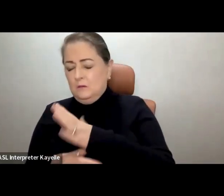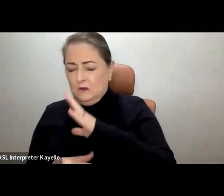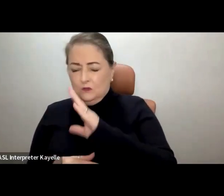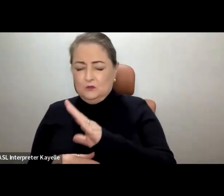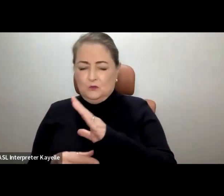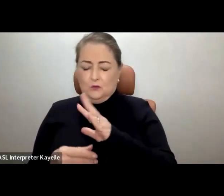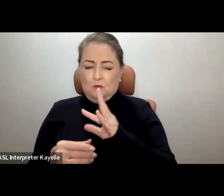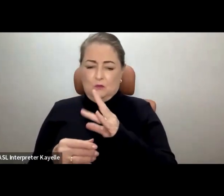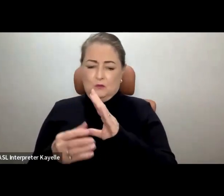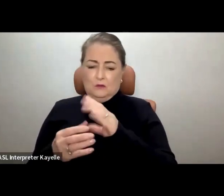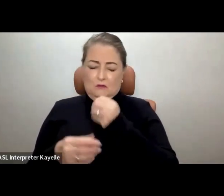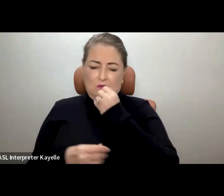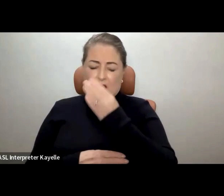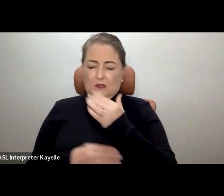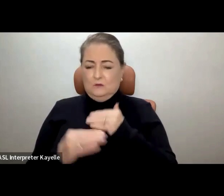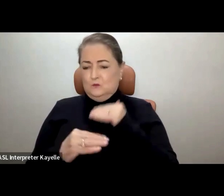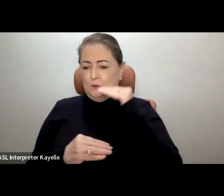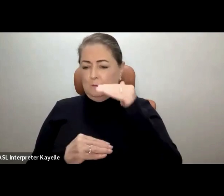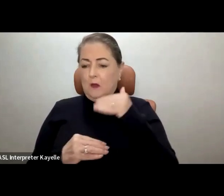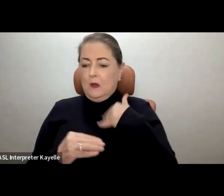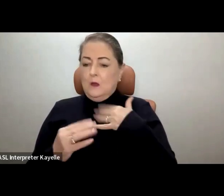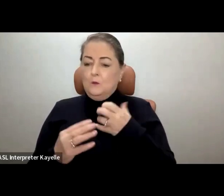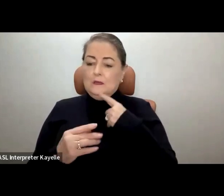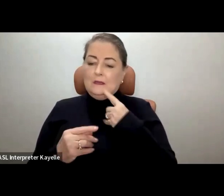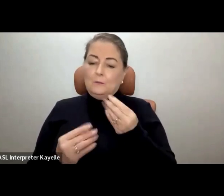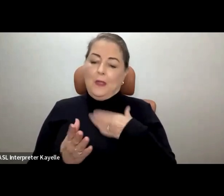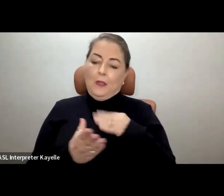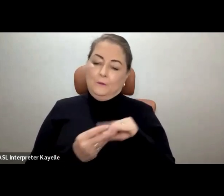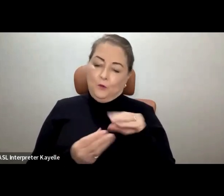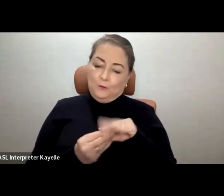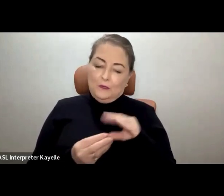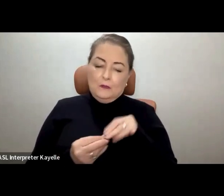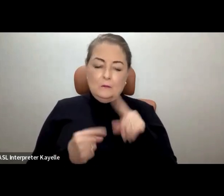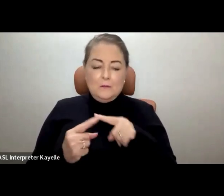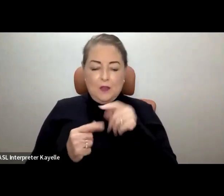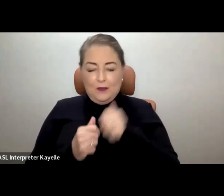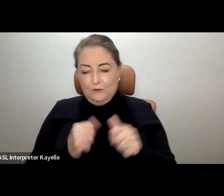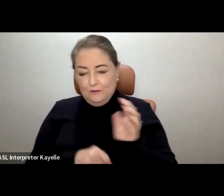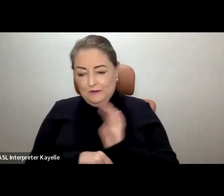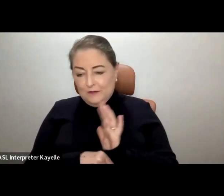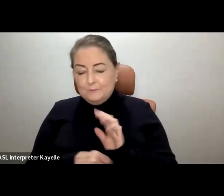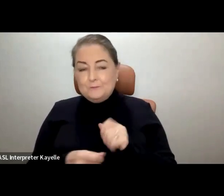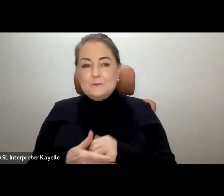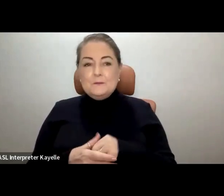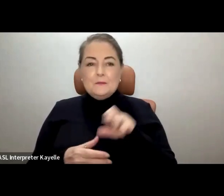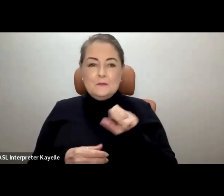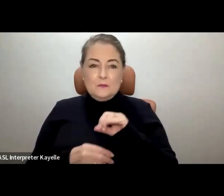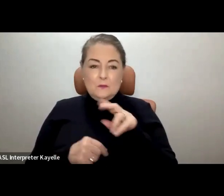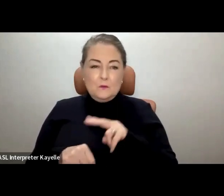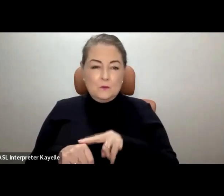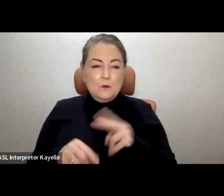do want to say just I like to get my commentary about every film. This film, of course, also, again, specifically, even